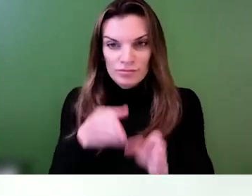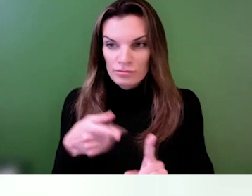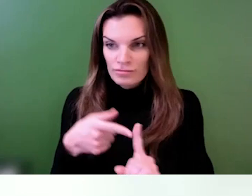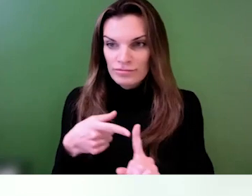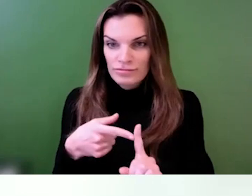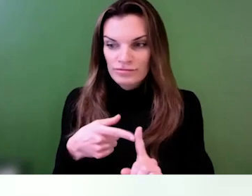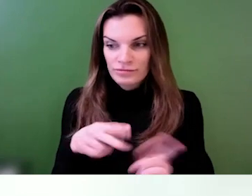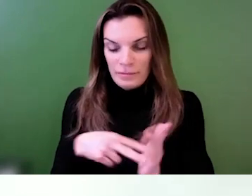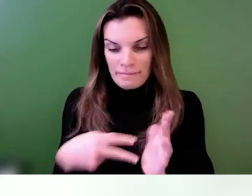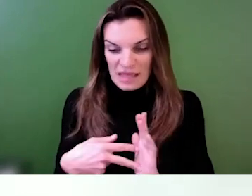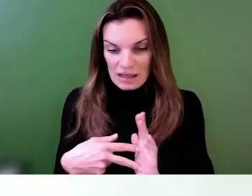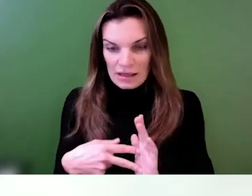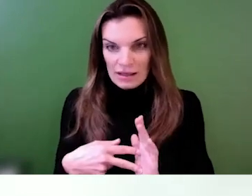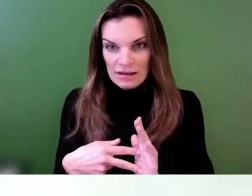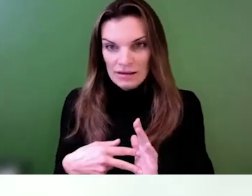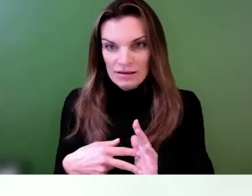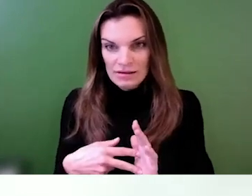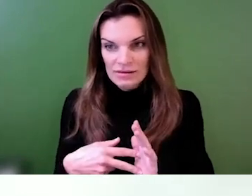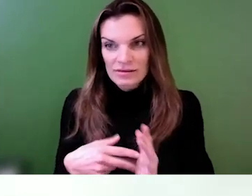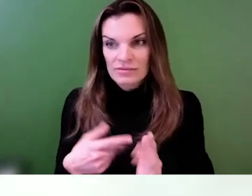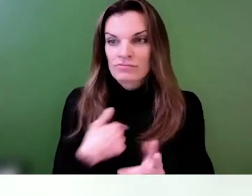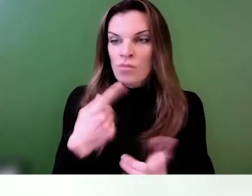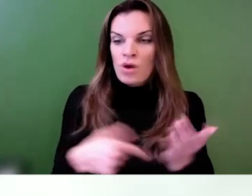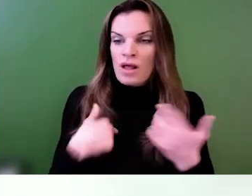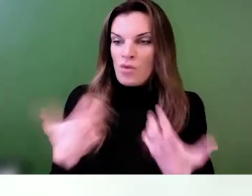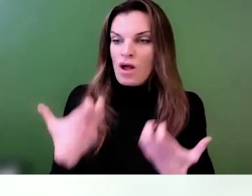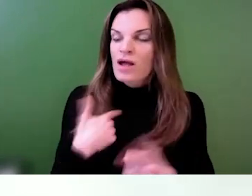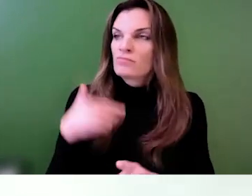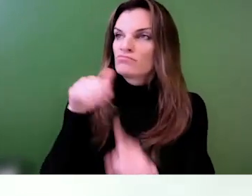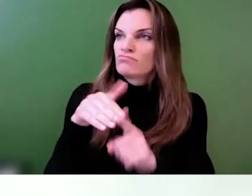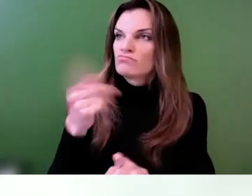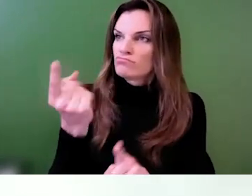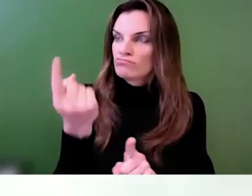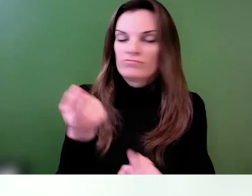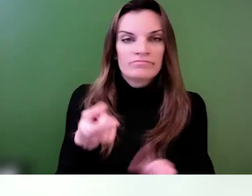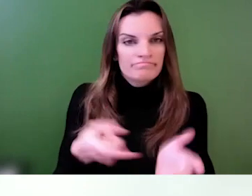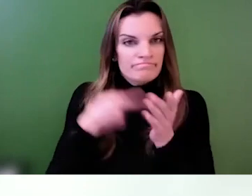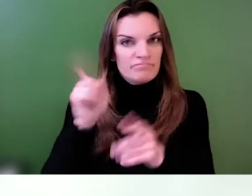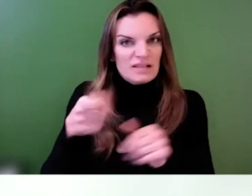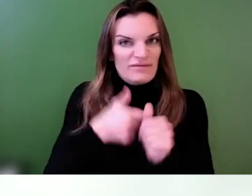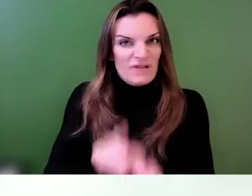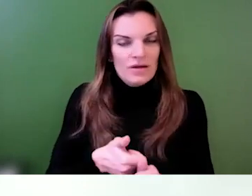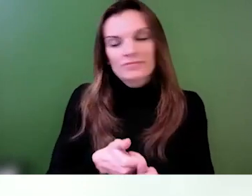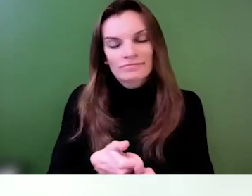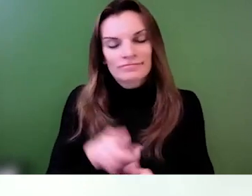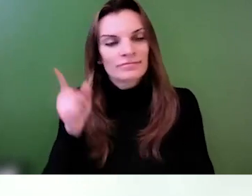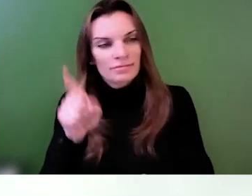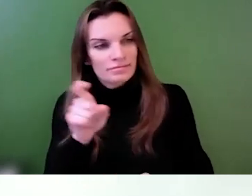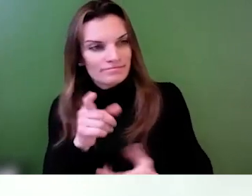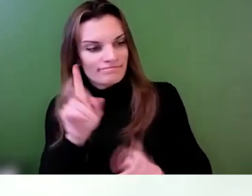entitled to these specific accommodation that they ask for. But rather an accommodation that works. So, for example, and I